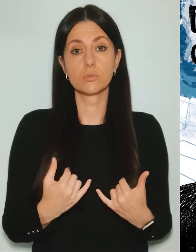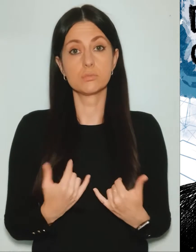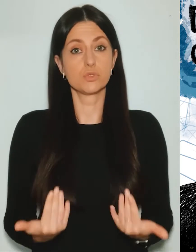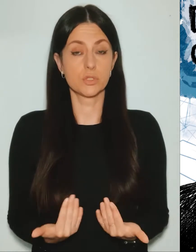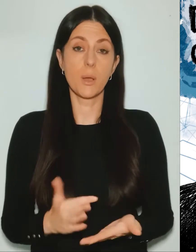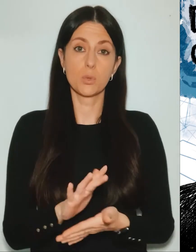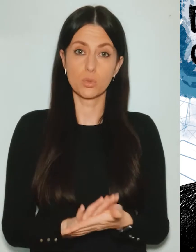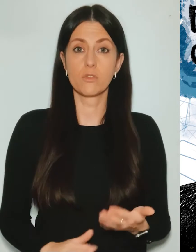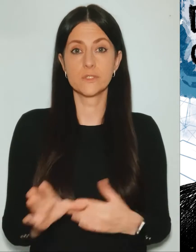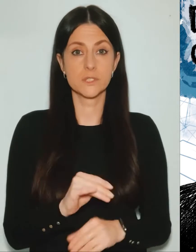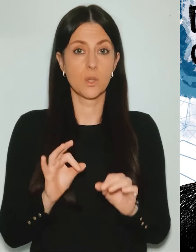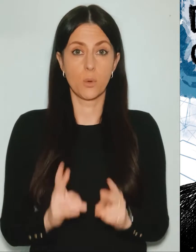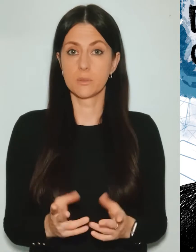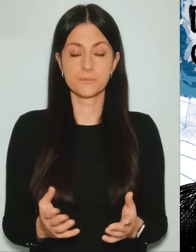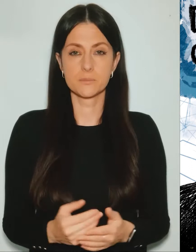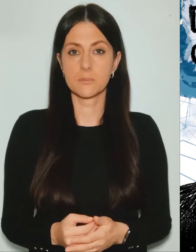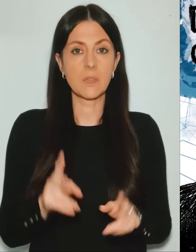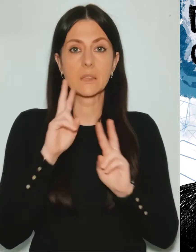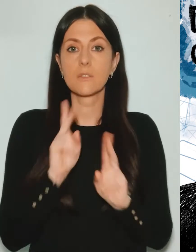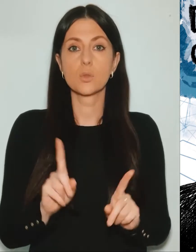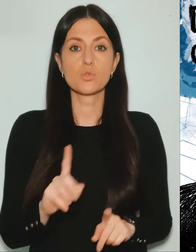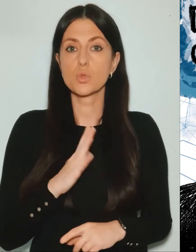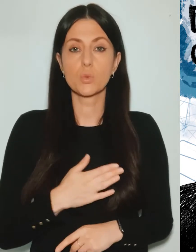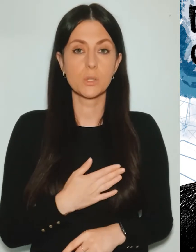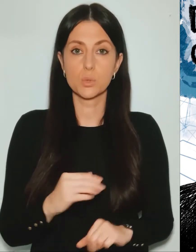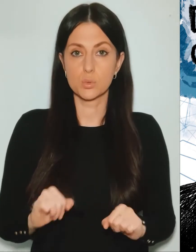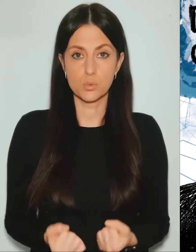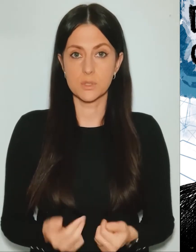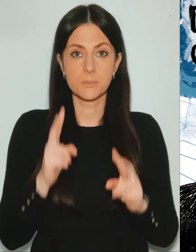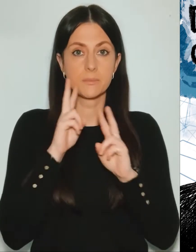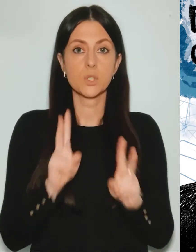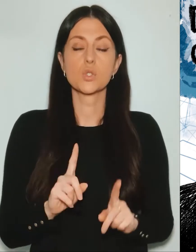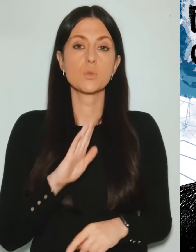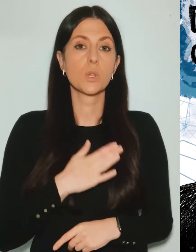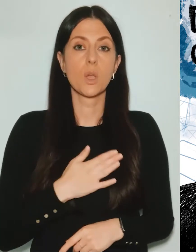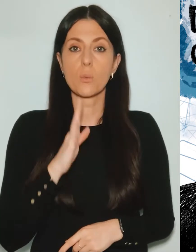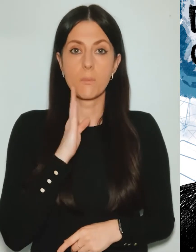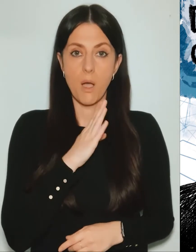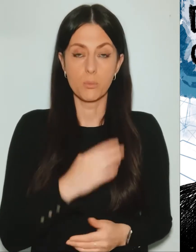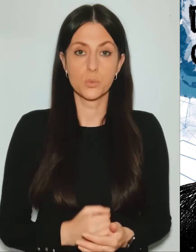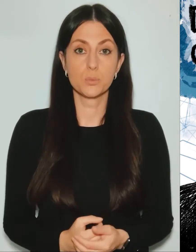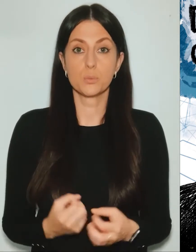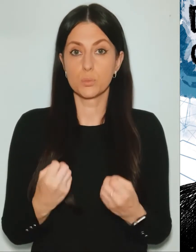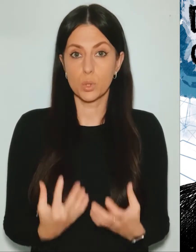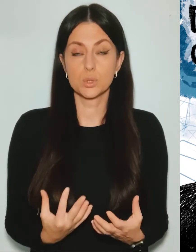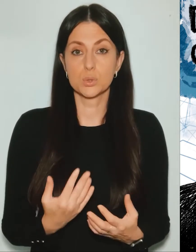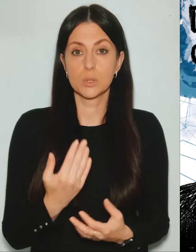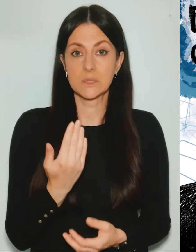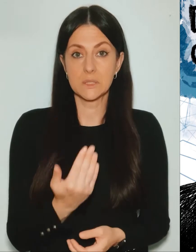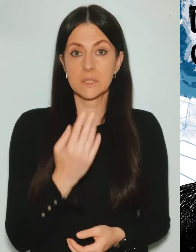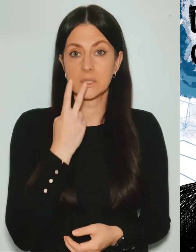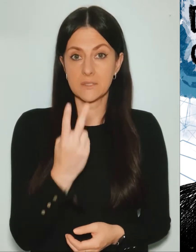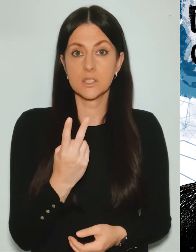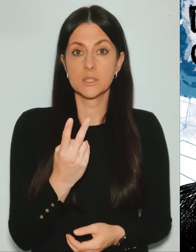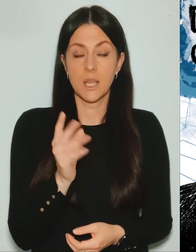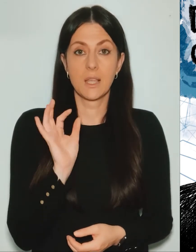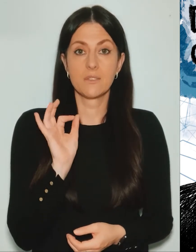It was unknown what was happening with my friends, with my mom, it's just that you're looking at a message in Telegram,